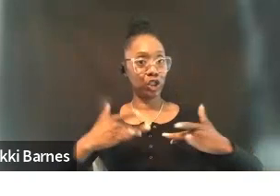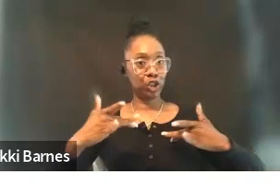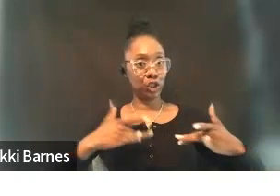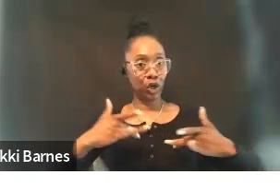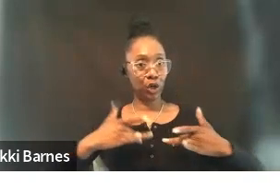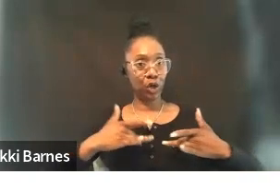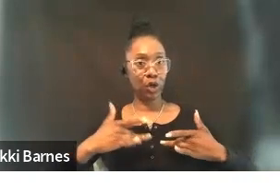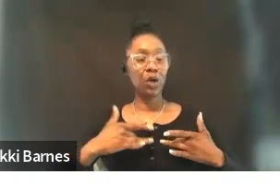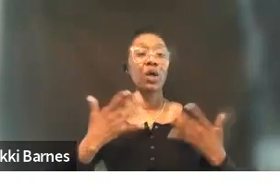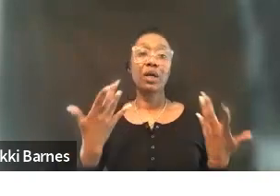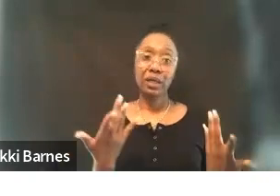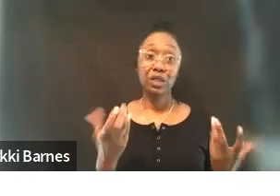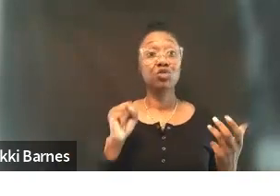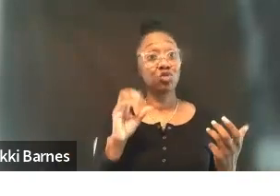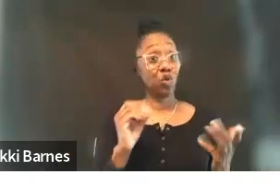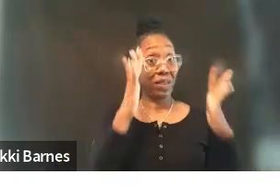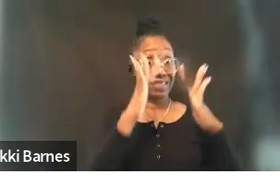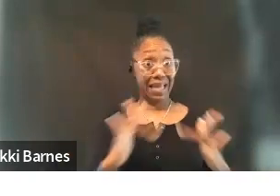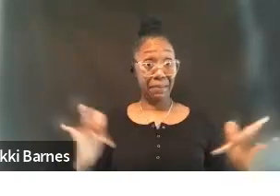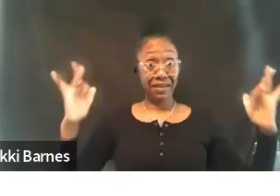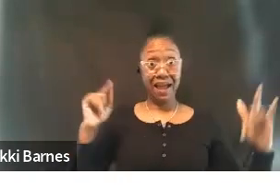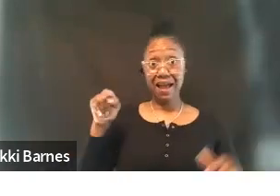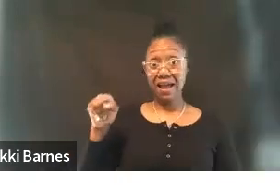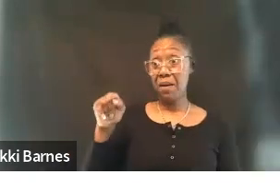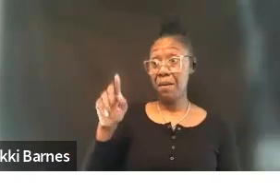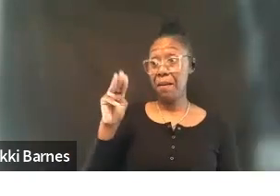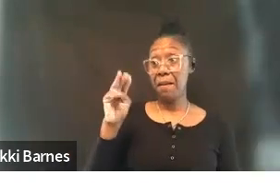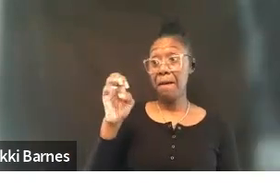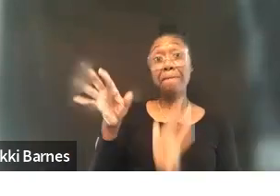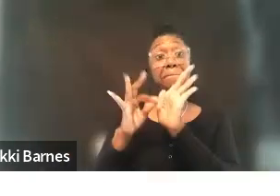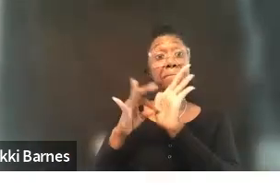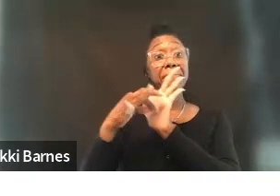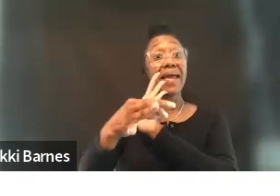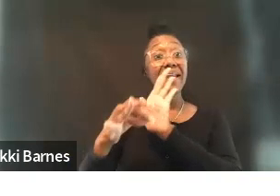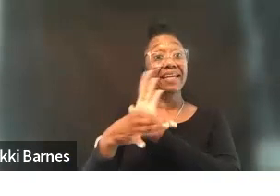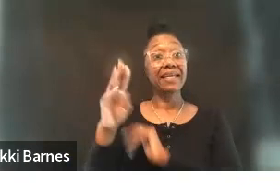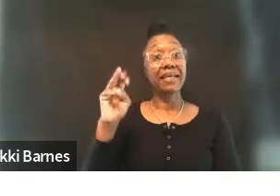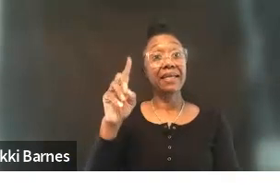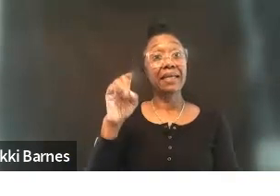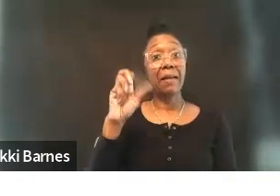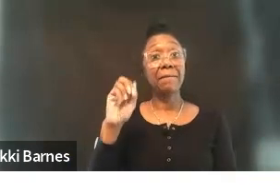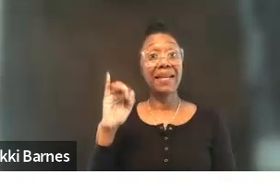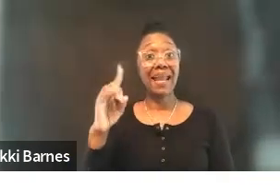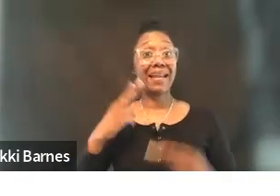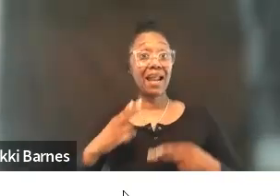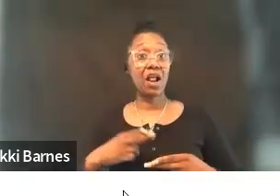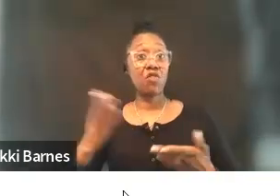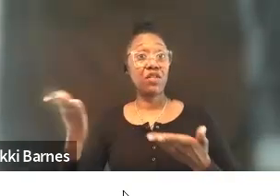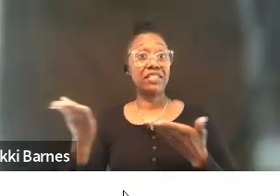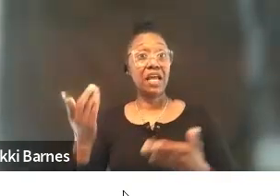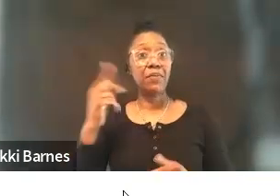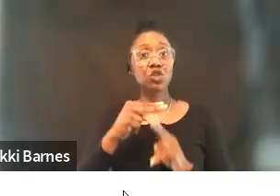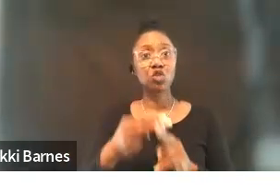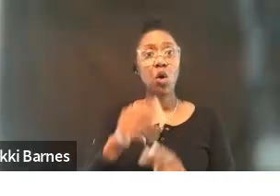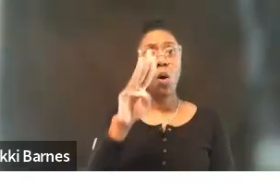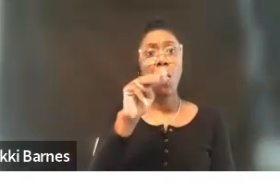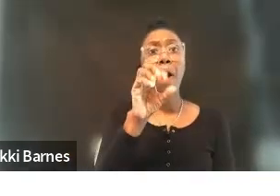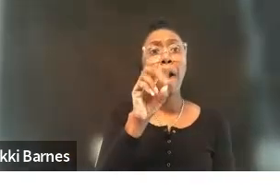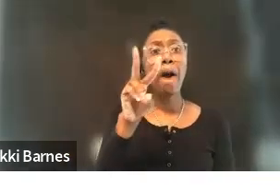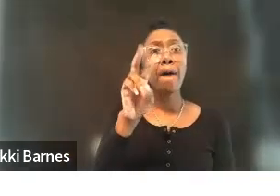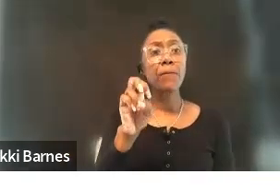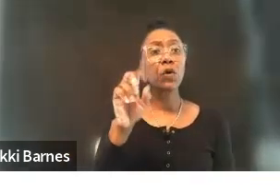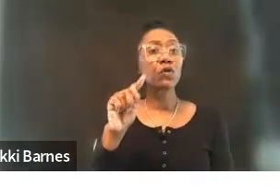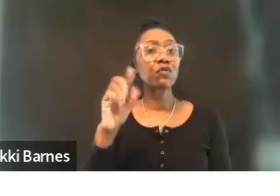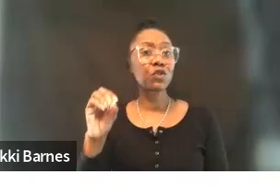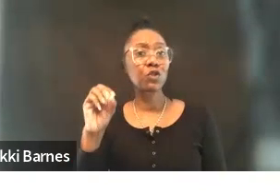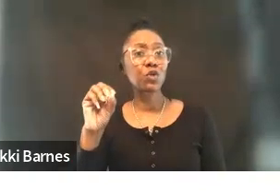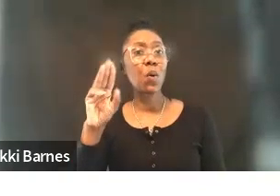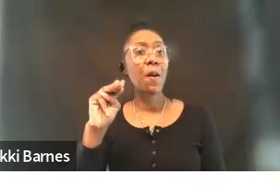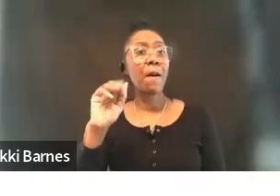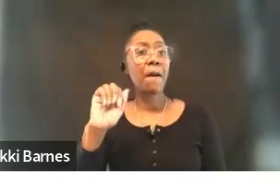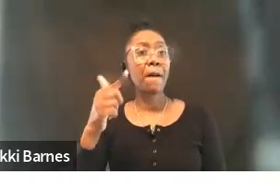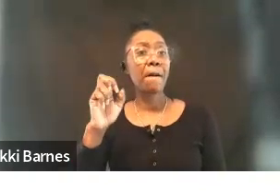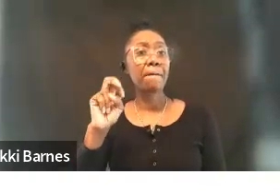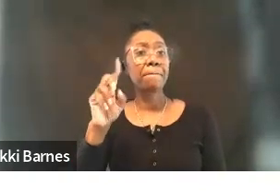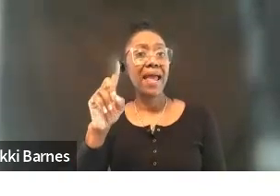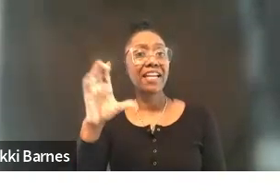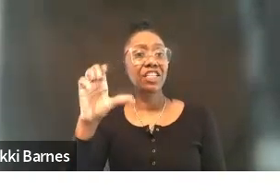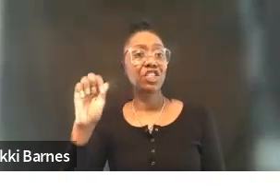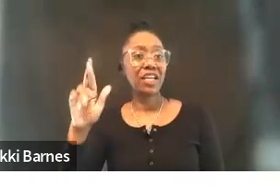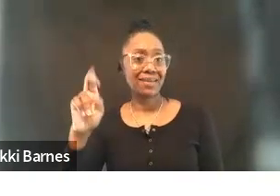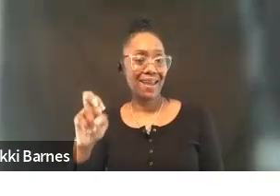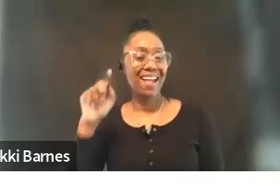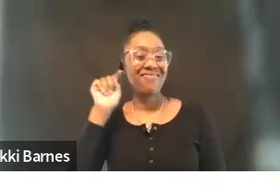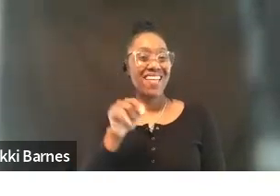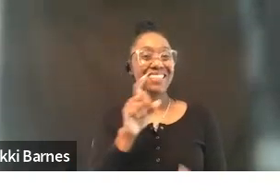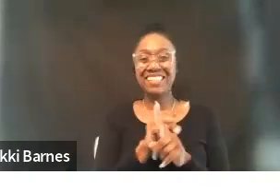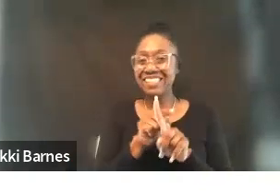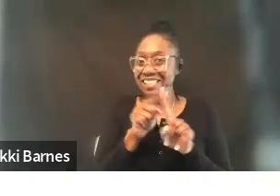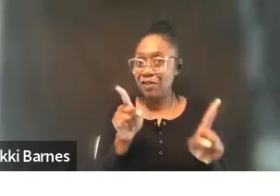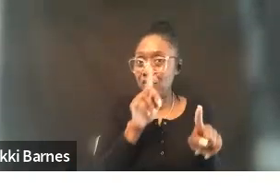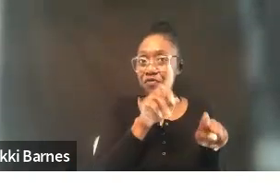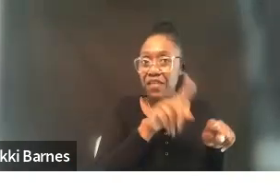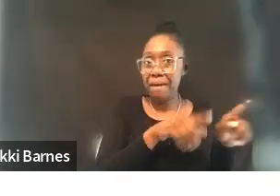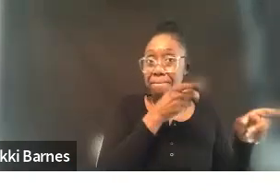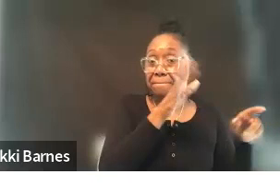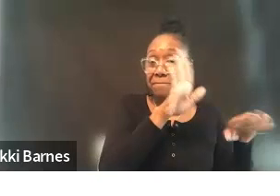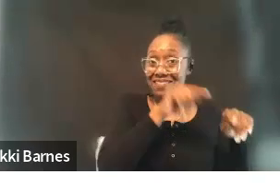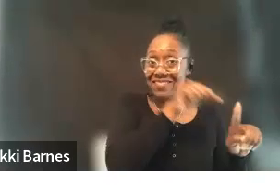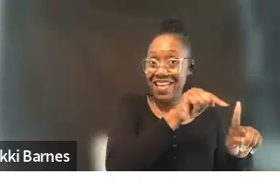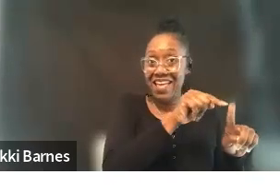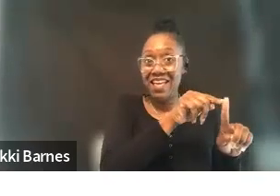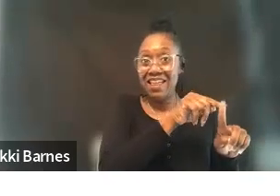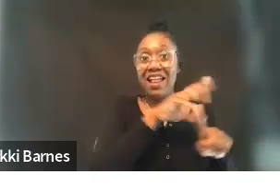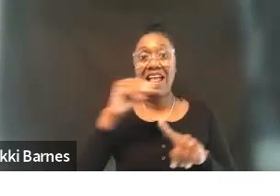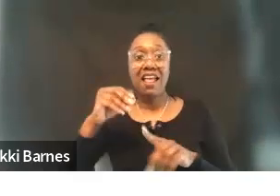This was a little bit different for behavioral health services and versus physical health services. So, we, as.